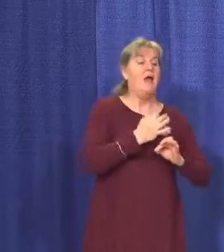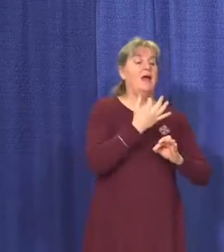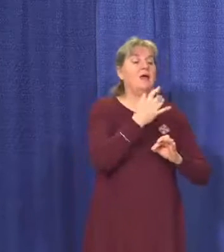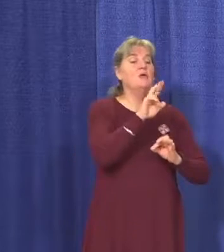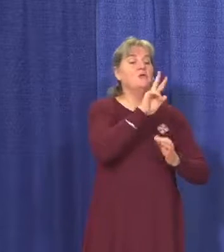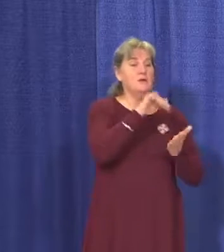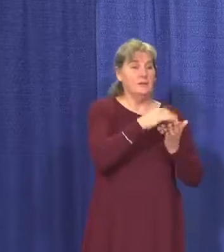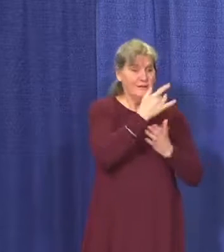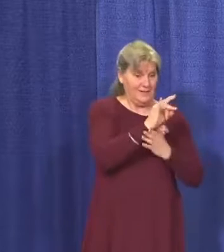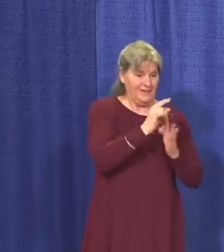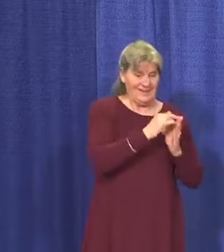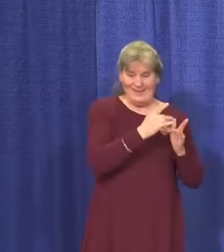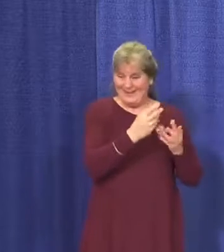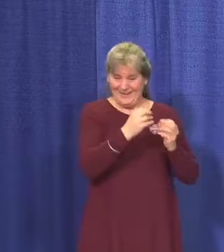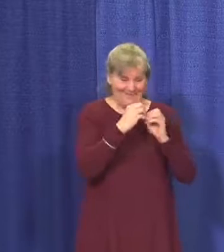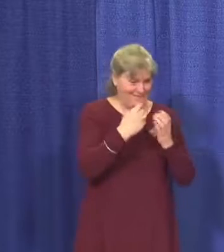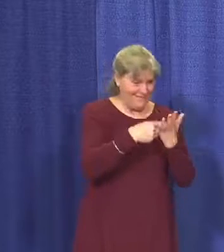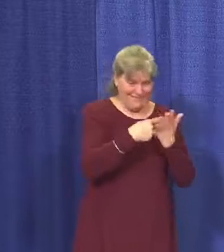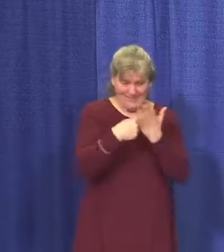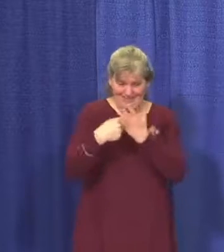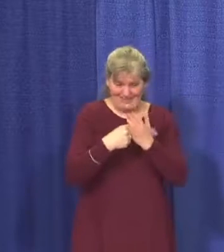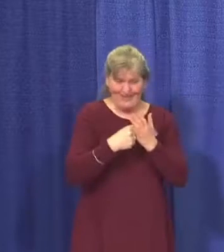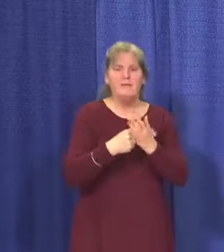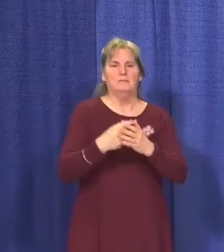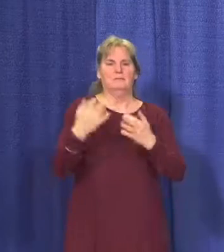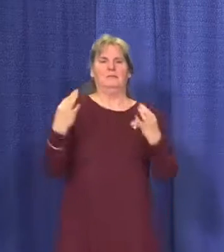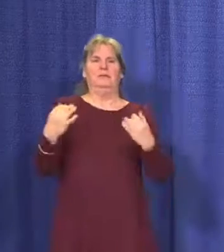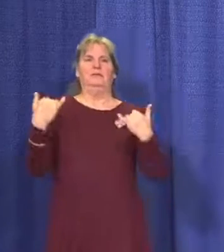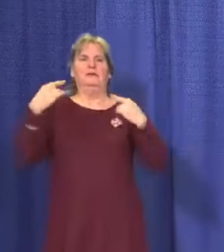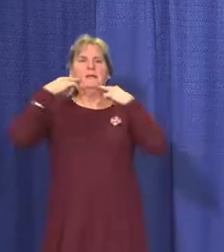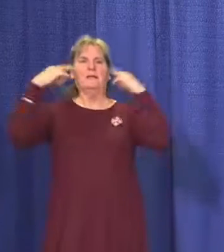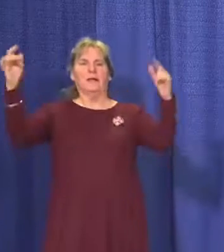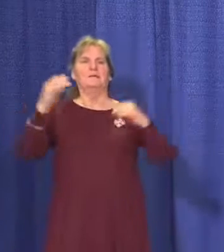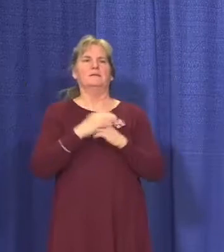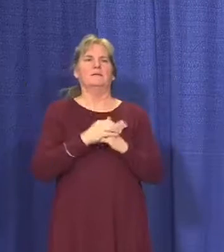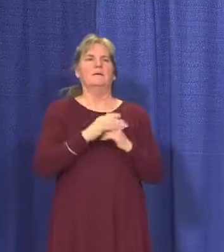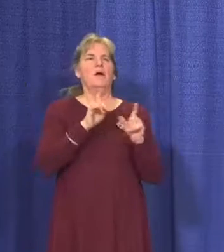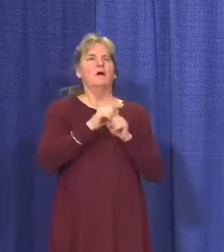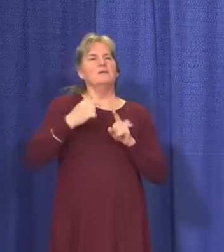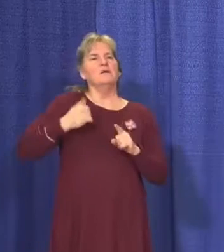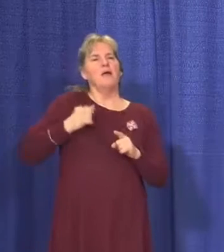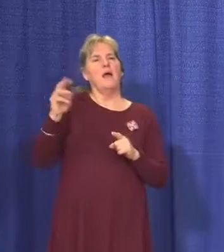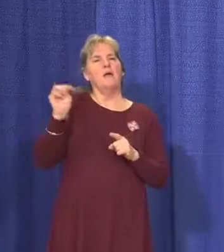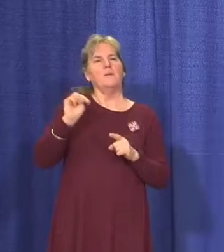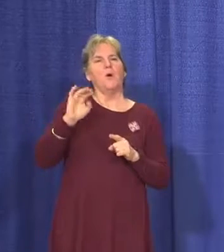and a lot of discussions, Yukon Housing Corporation and Canada mortgage and Housing recently